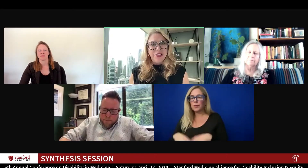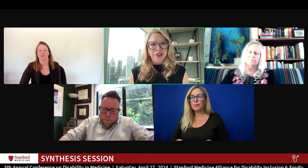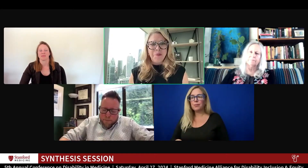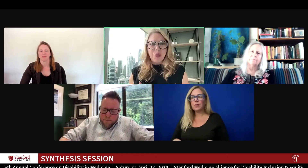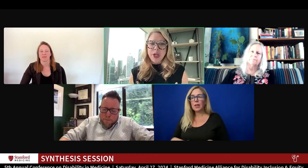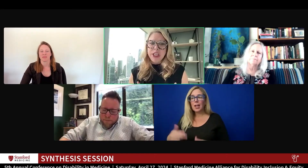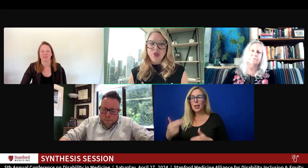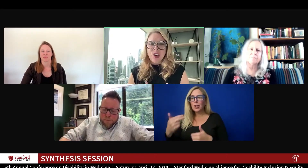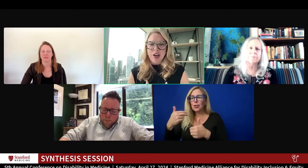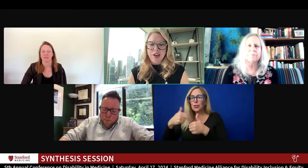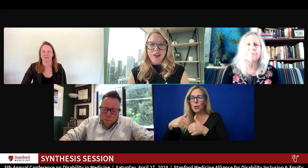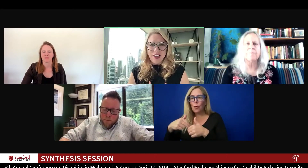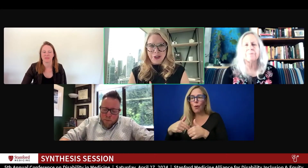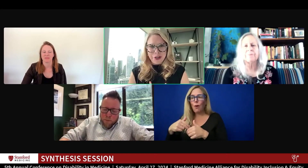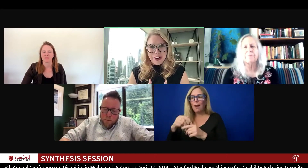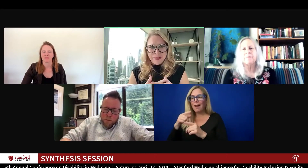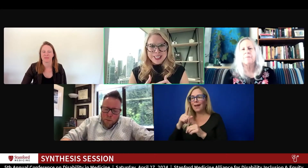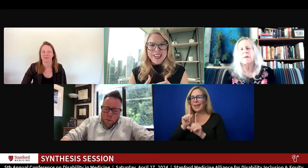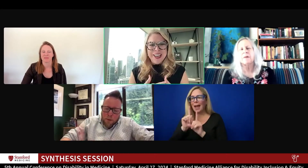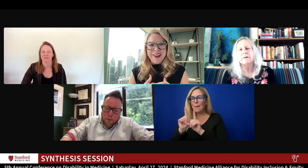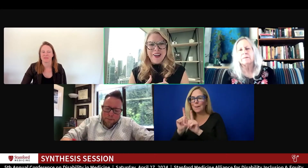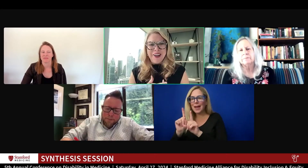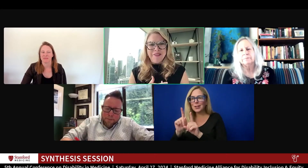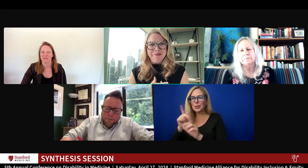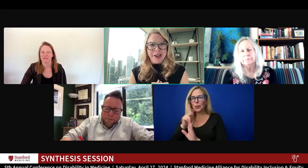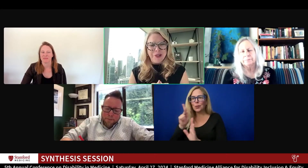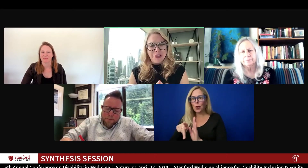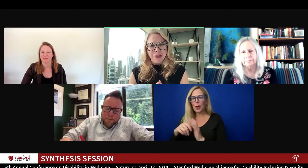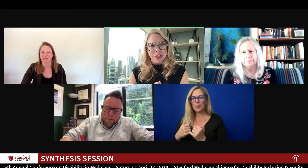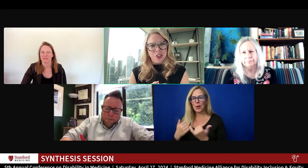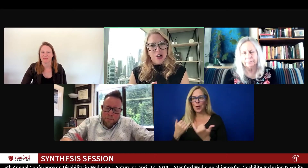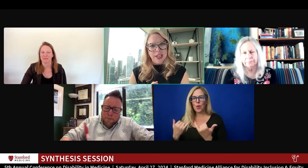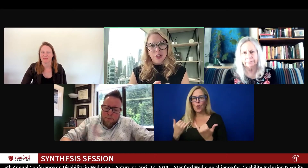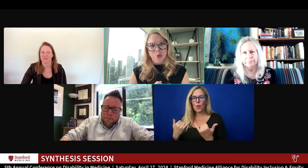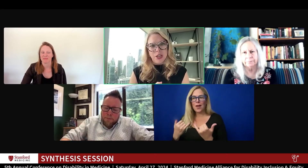there's a pretty strong underground of medical students talking to one